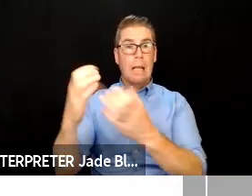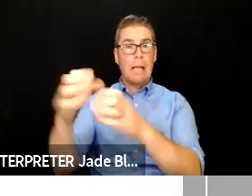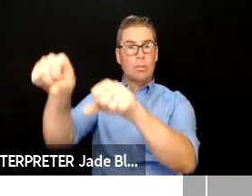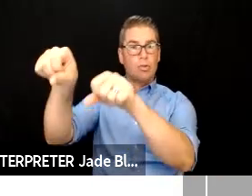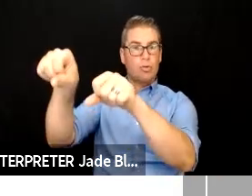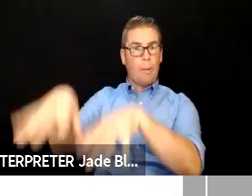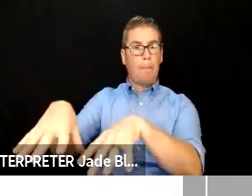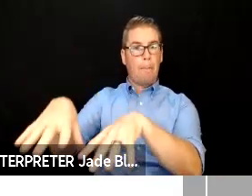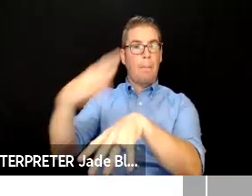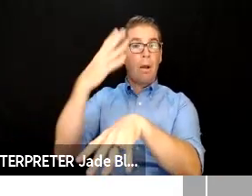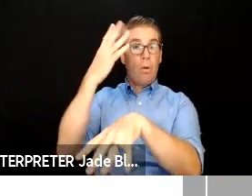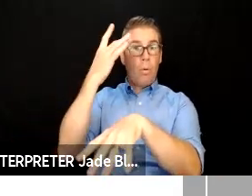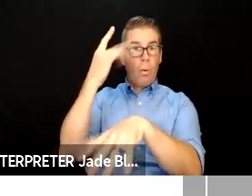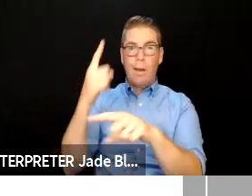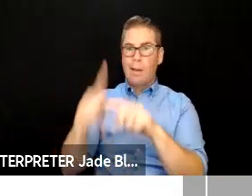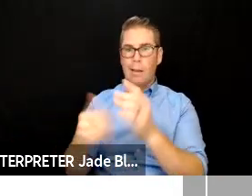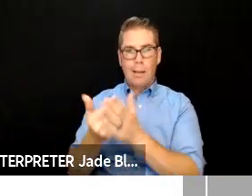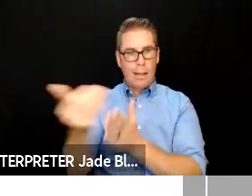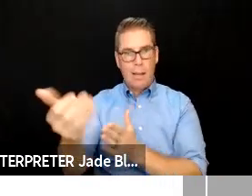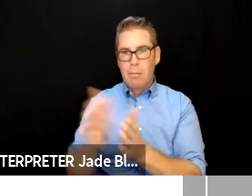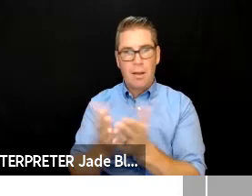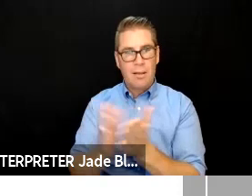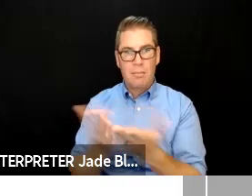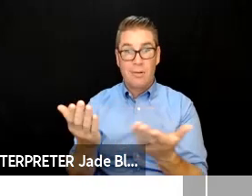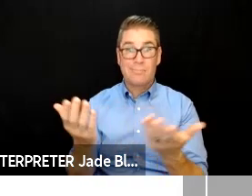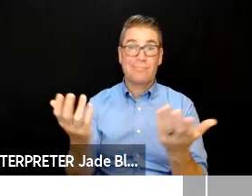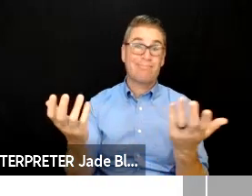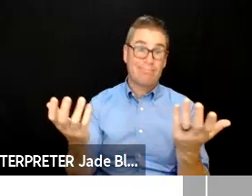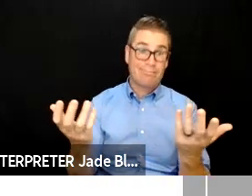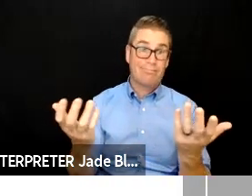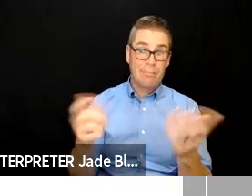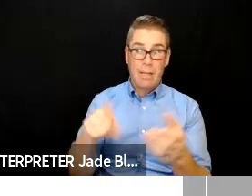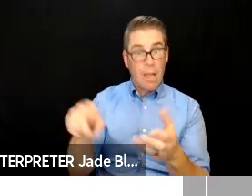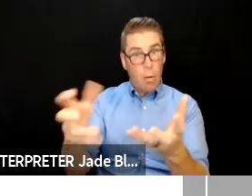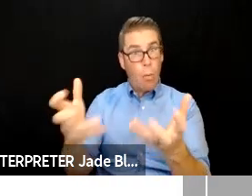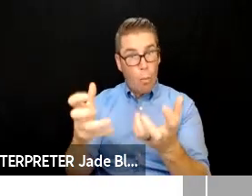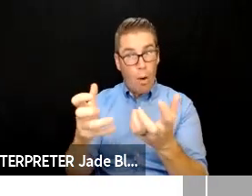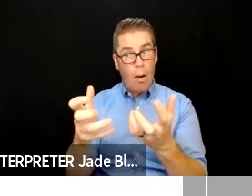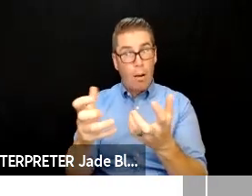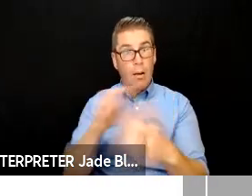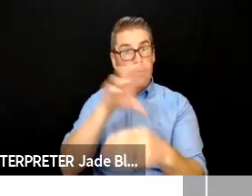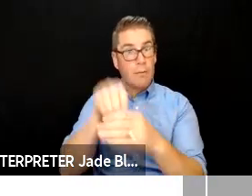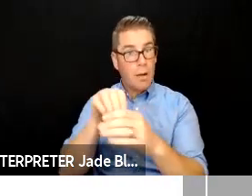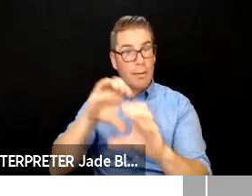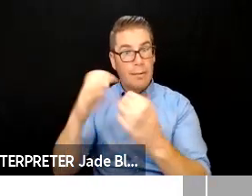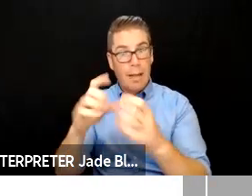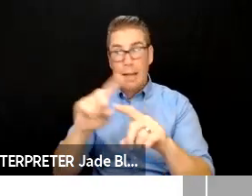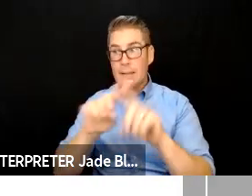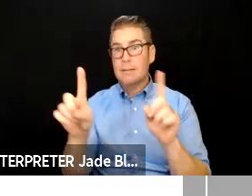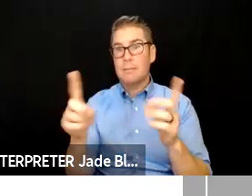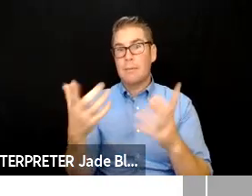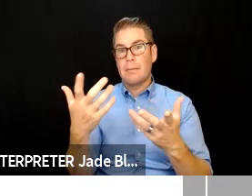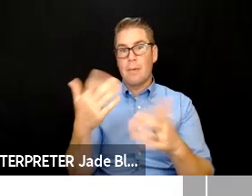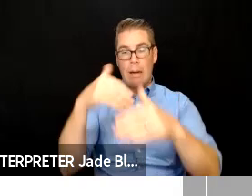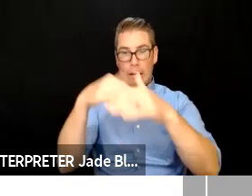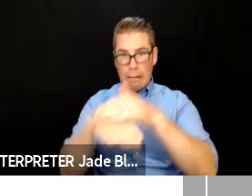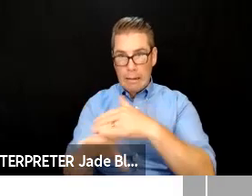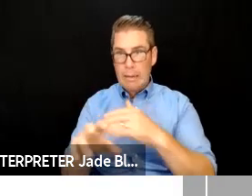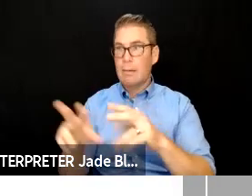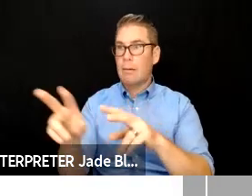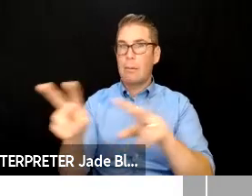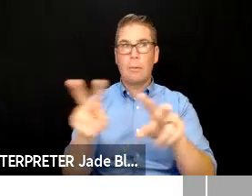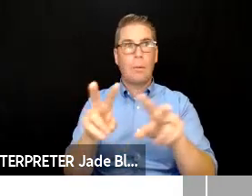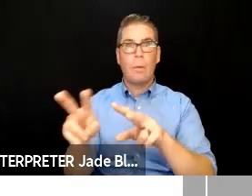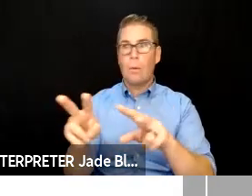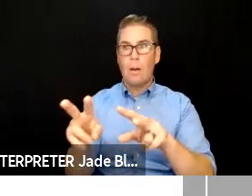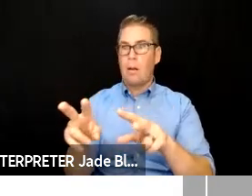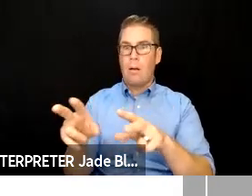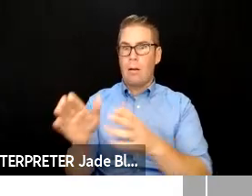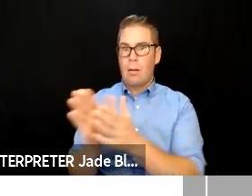Sally Potter: Afford the textbook. They wanted to take the class. They had every intention of taking the class, but they got in there and they saw that they just couldn't afford to buy the textbook.